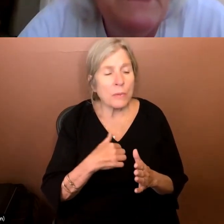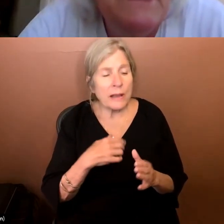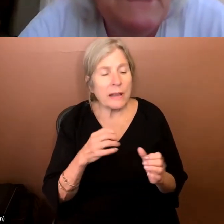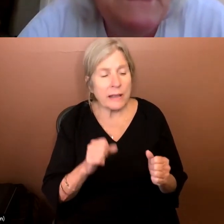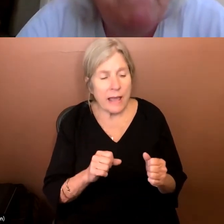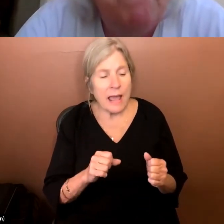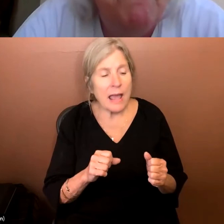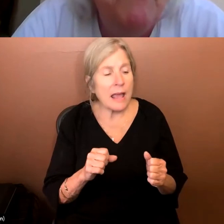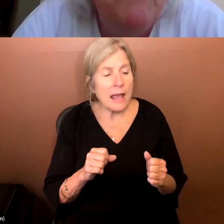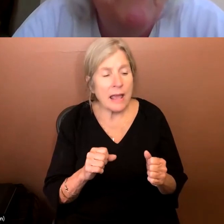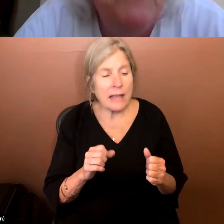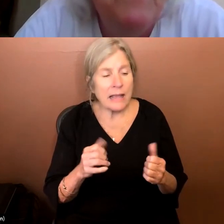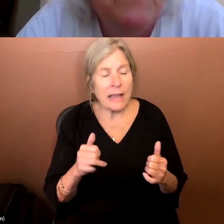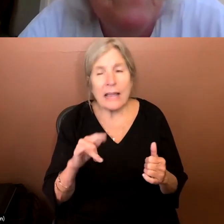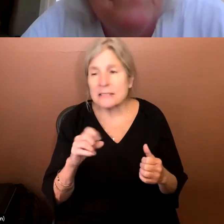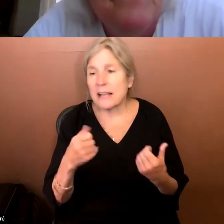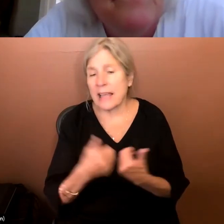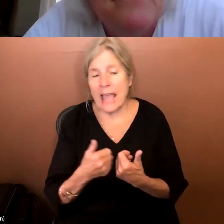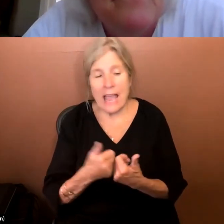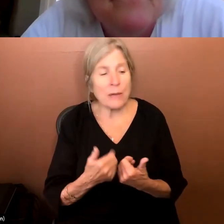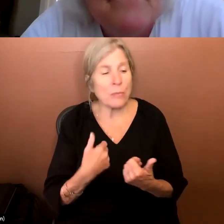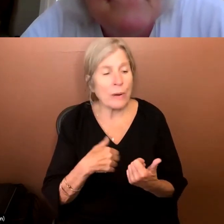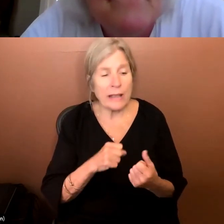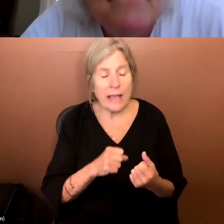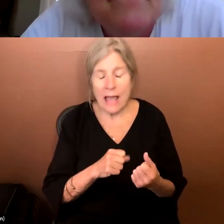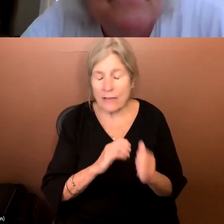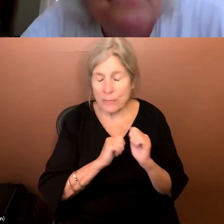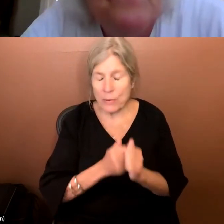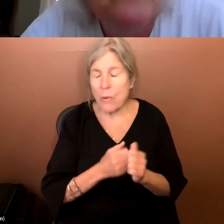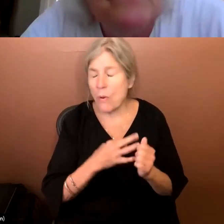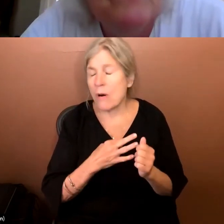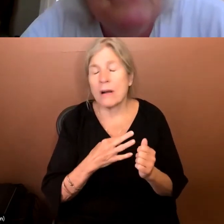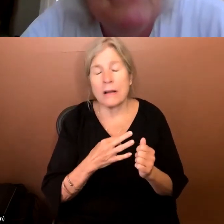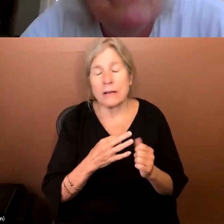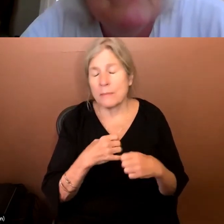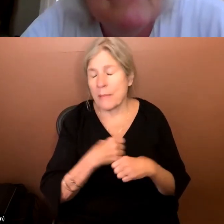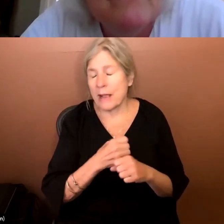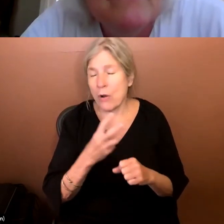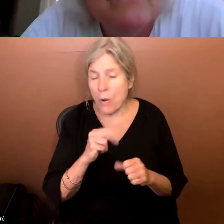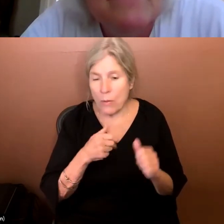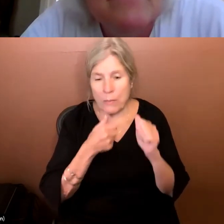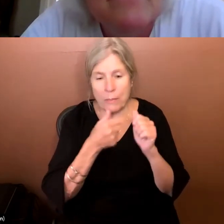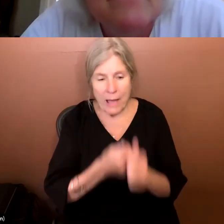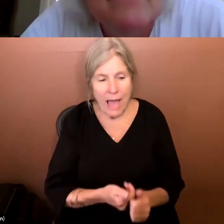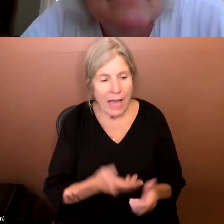ignore it and make our own path in a big book, for example. We can start with the end. We can skim